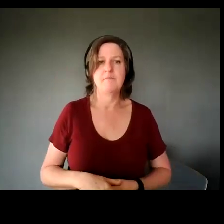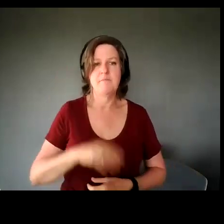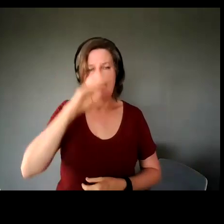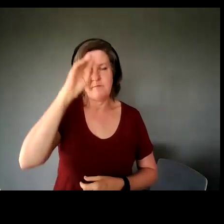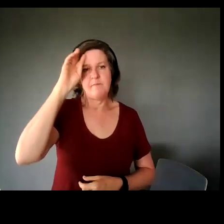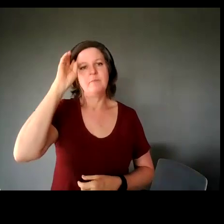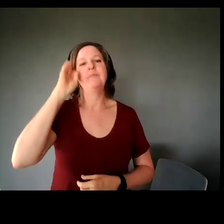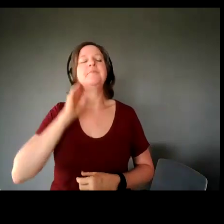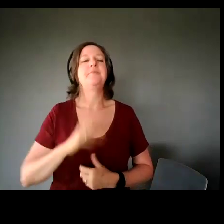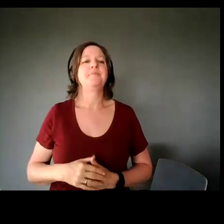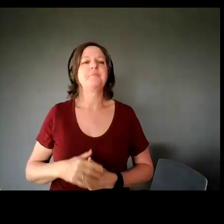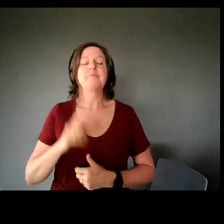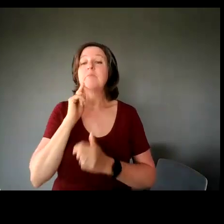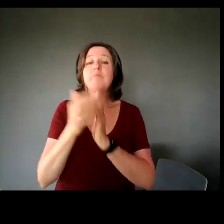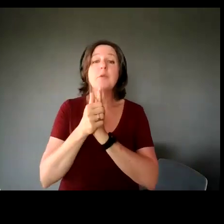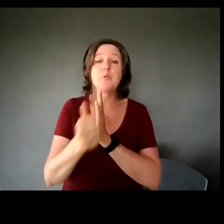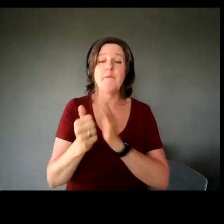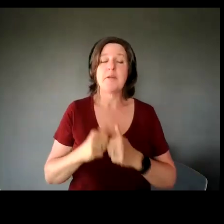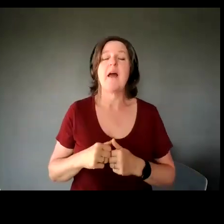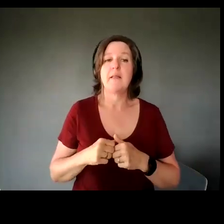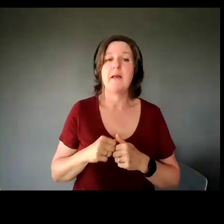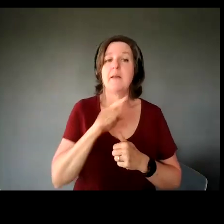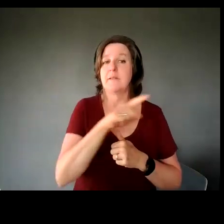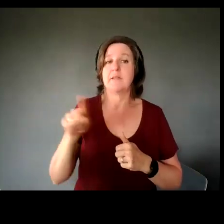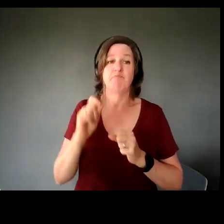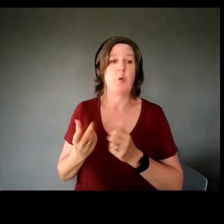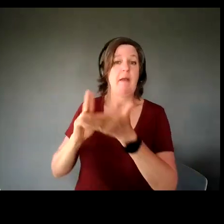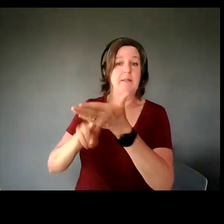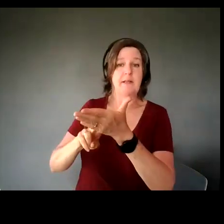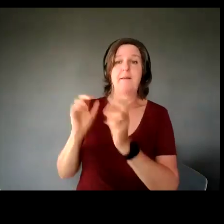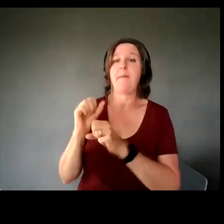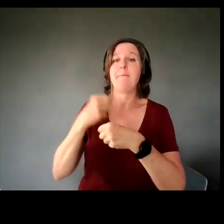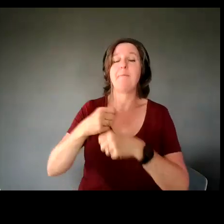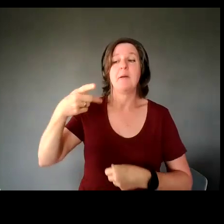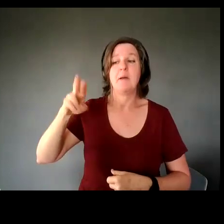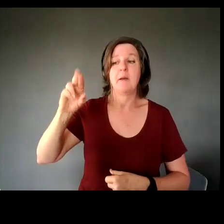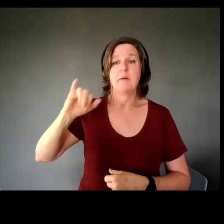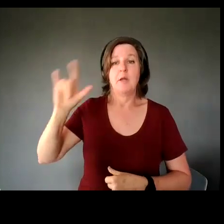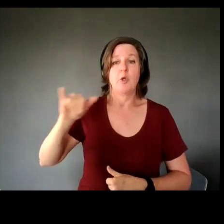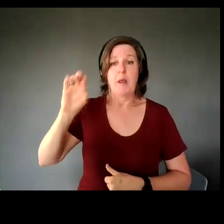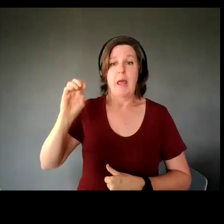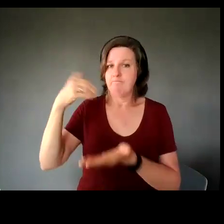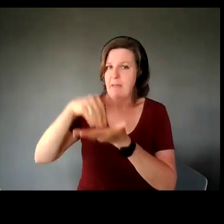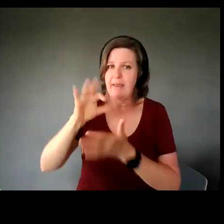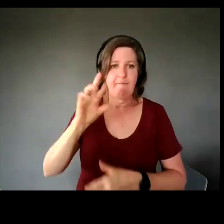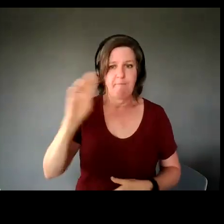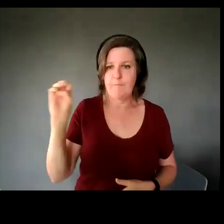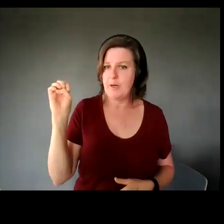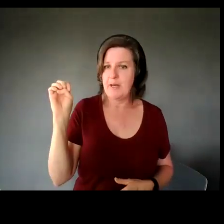So for talent, you can sign up, create a profile, again completely free. Enroll in courses and